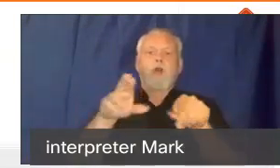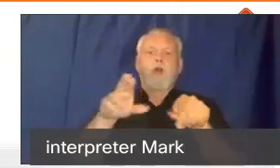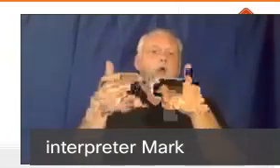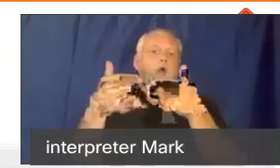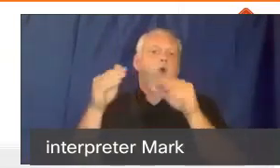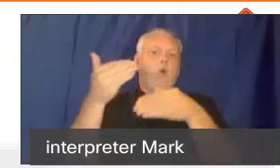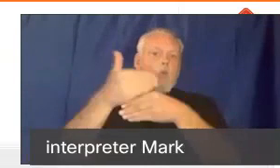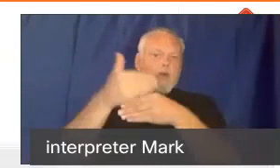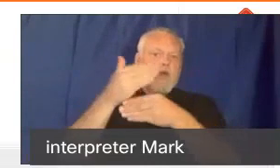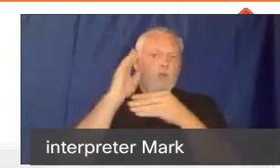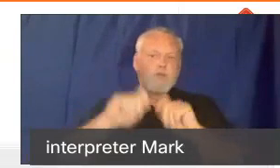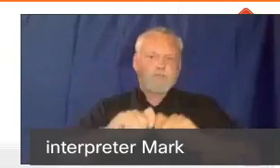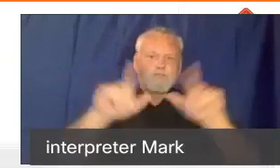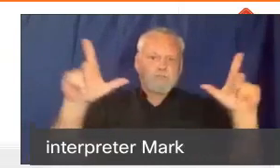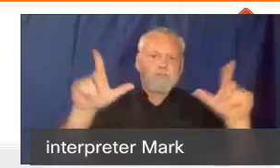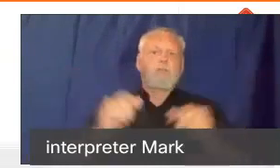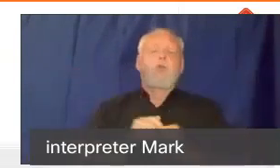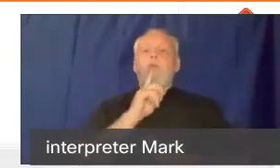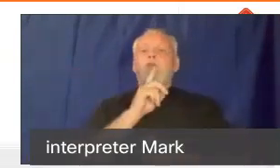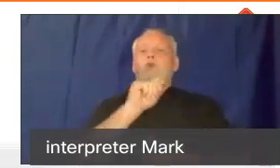Please make sure all panelists is selected.